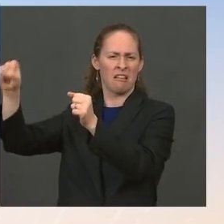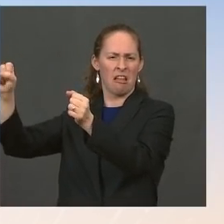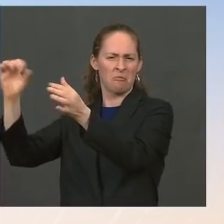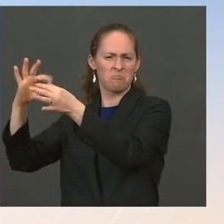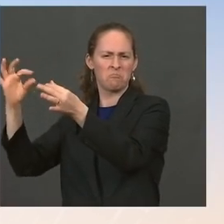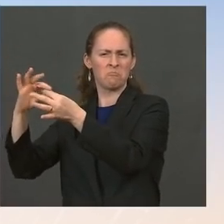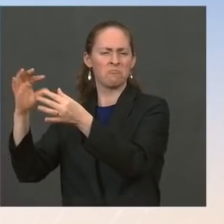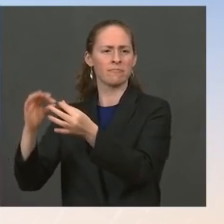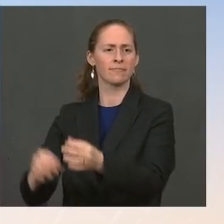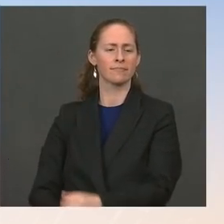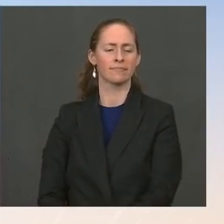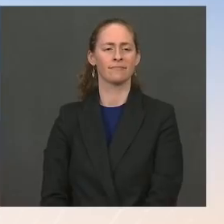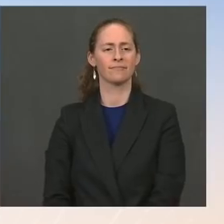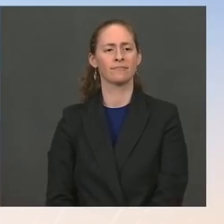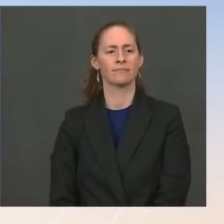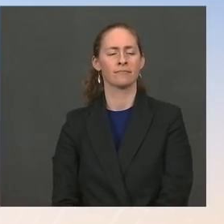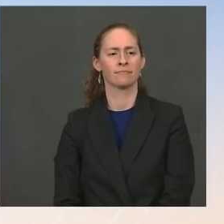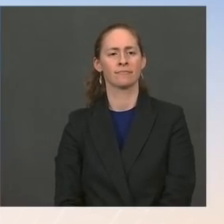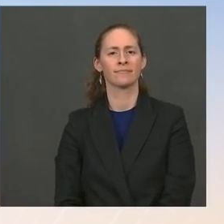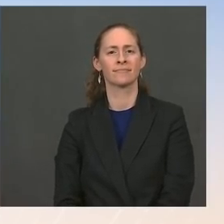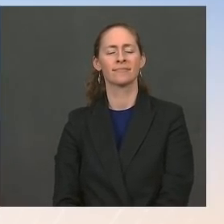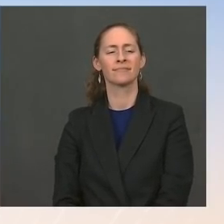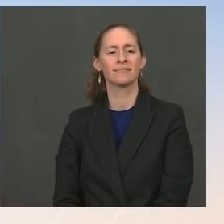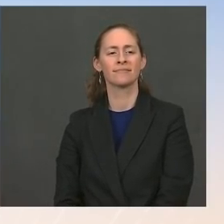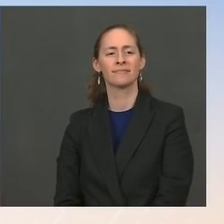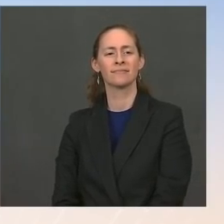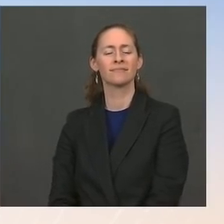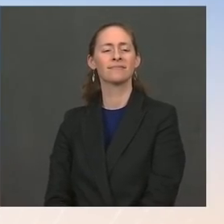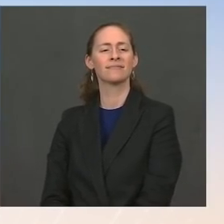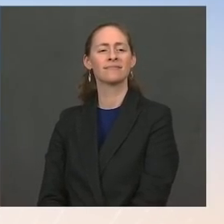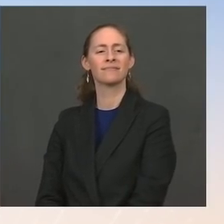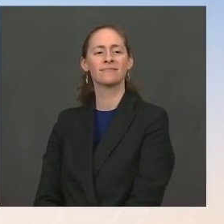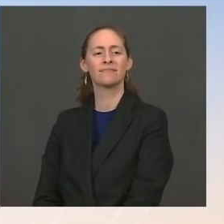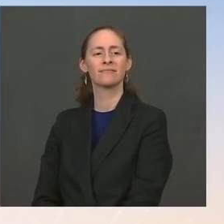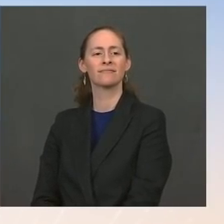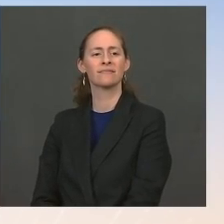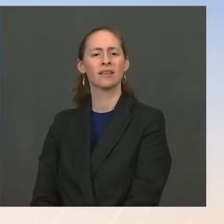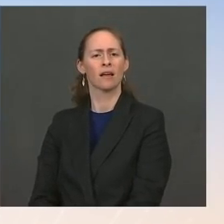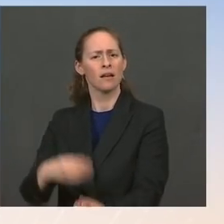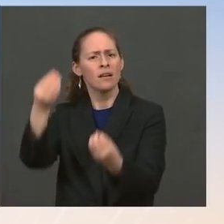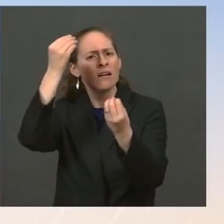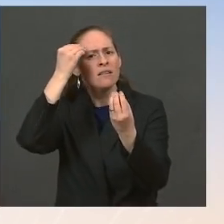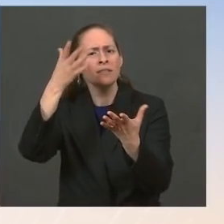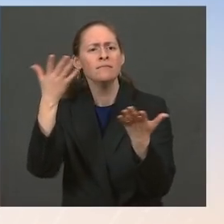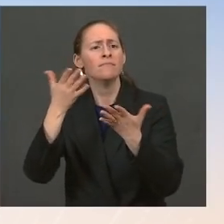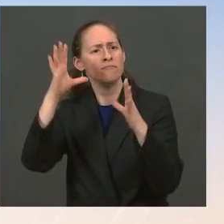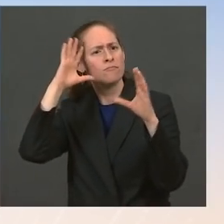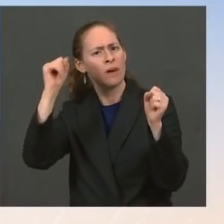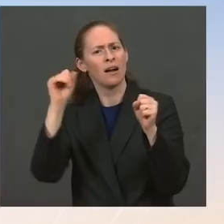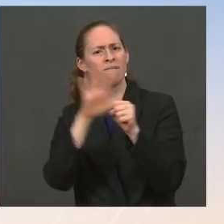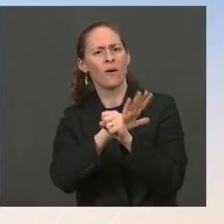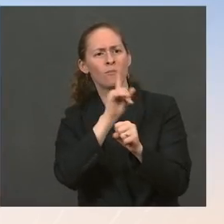However, this is something the President is deeply committed to because he believes good-paying union jobs